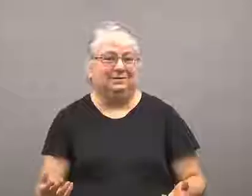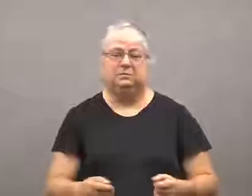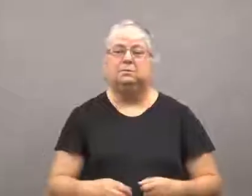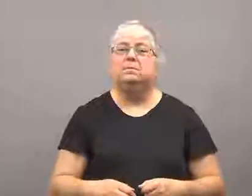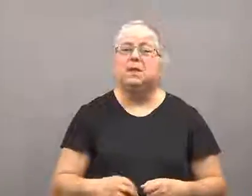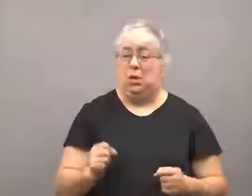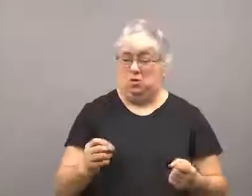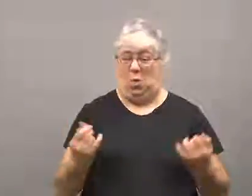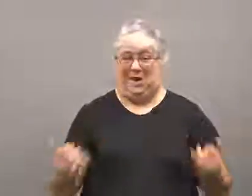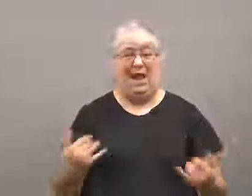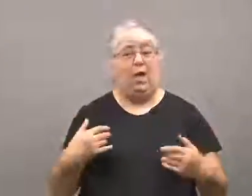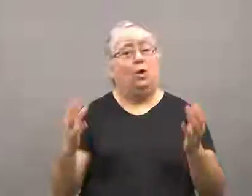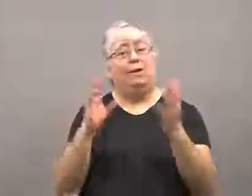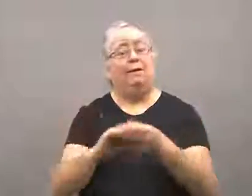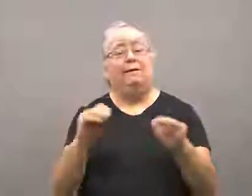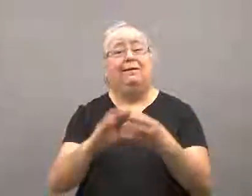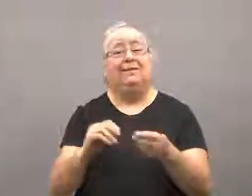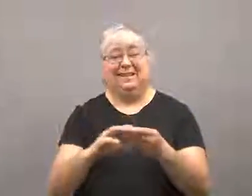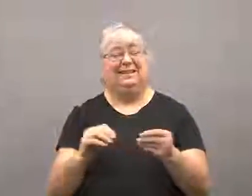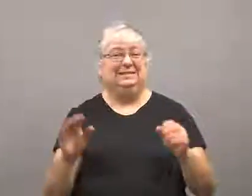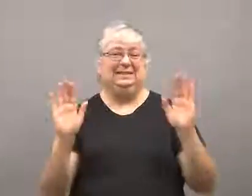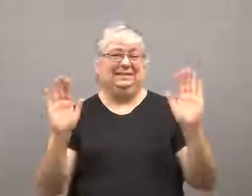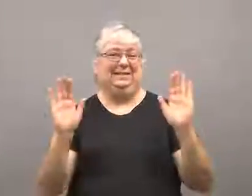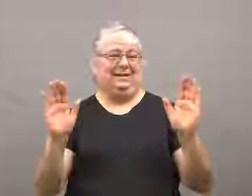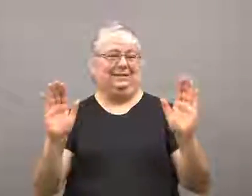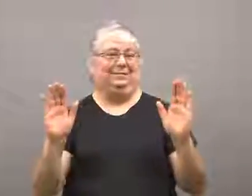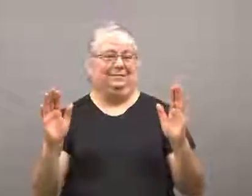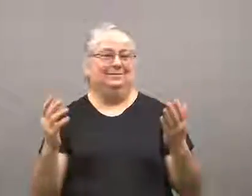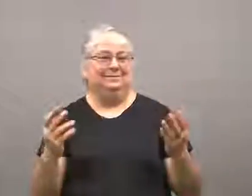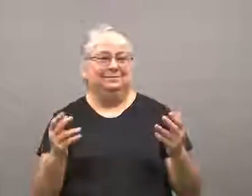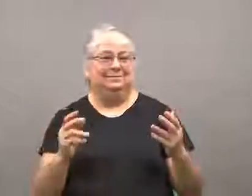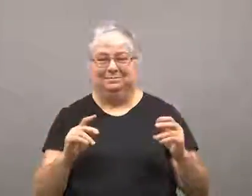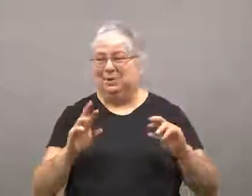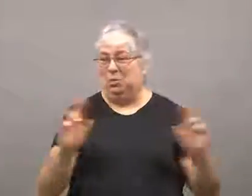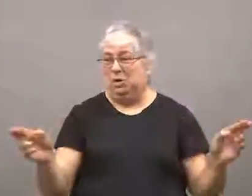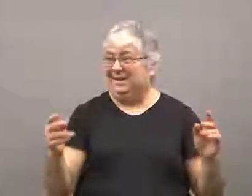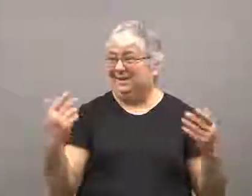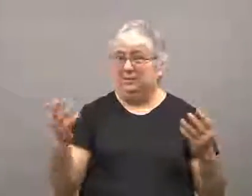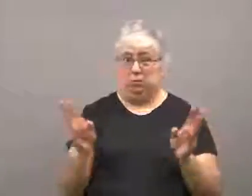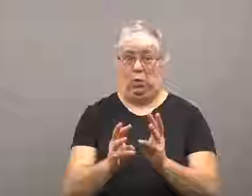I'm doing this story on Sunday.